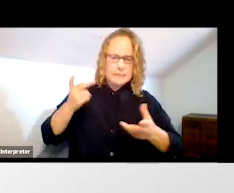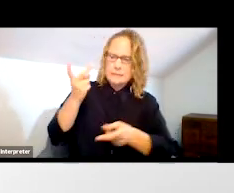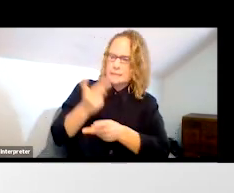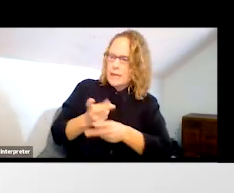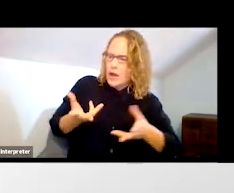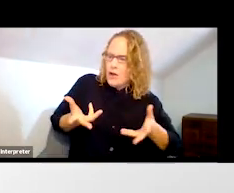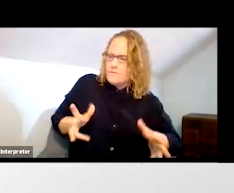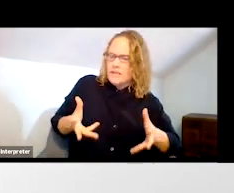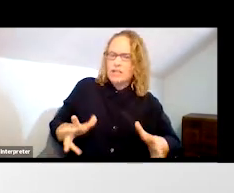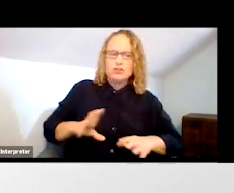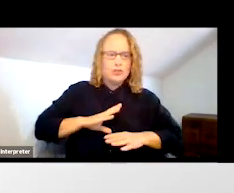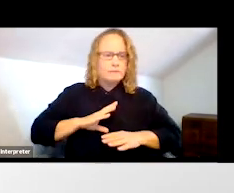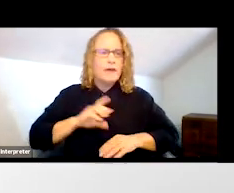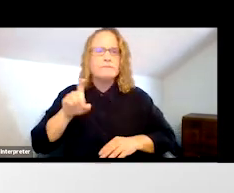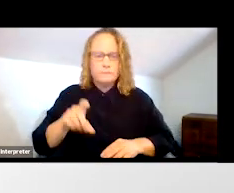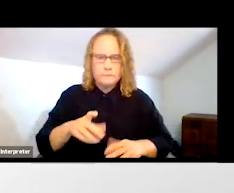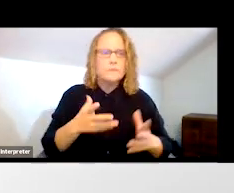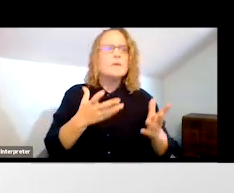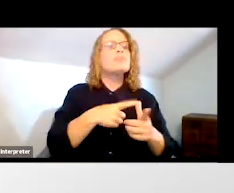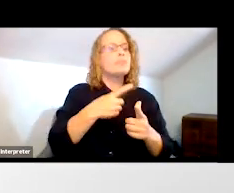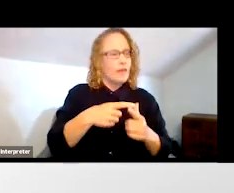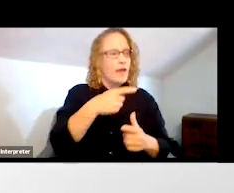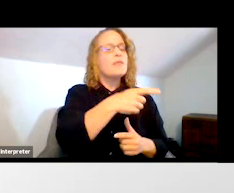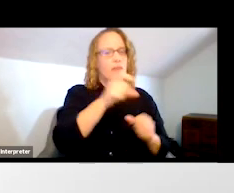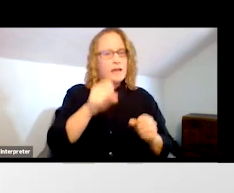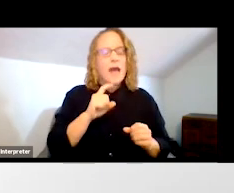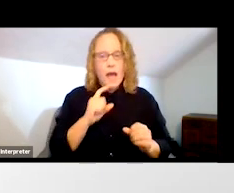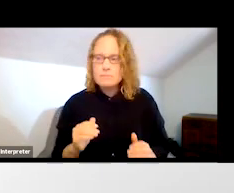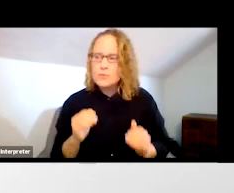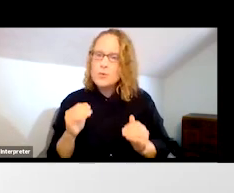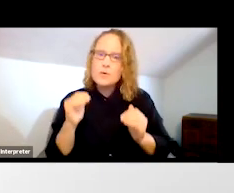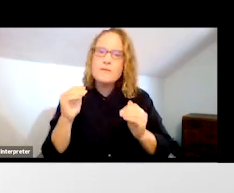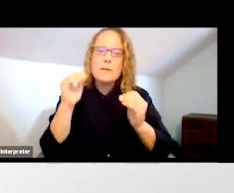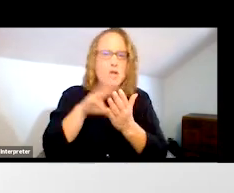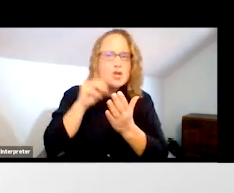so that we can ensure long-term success and buy-in from individuals.